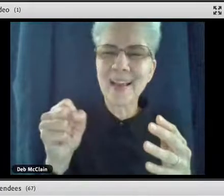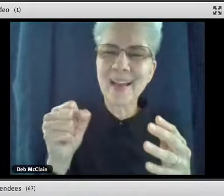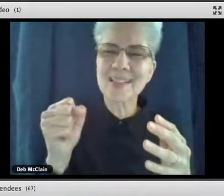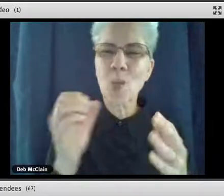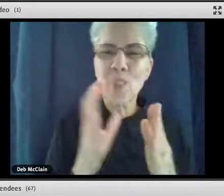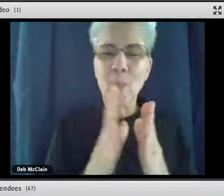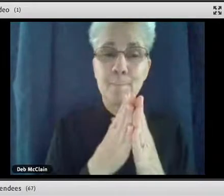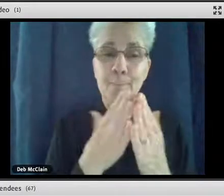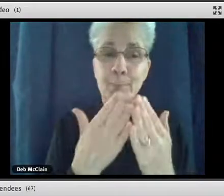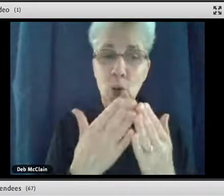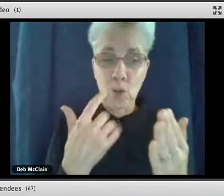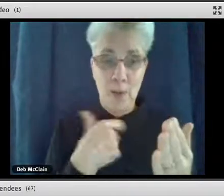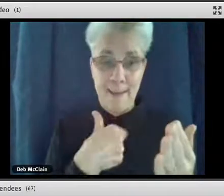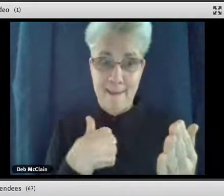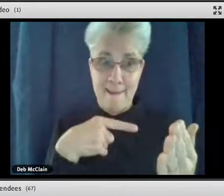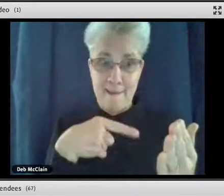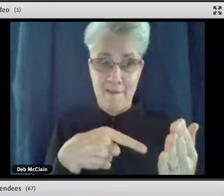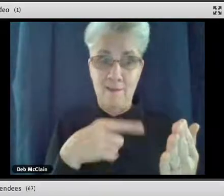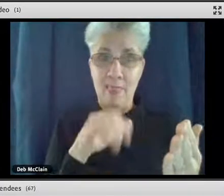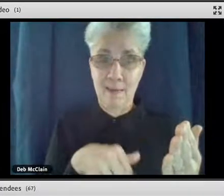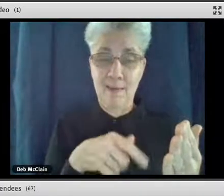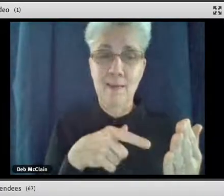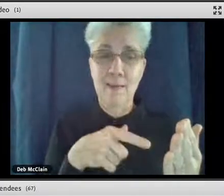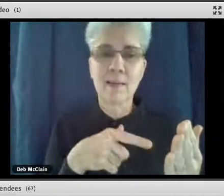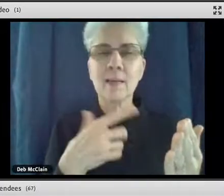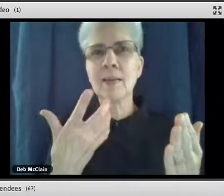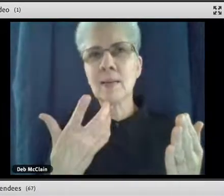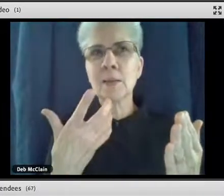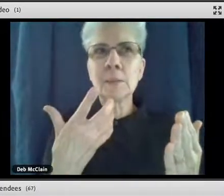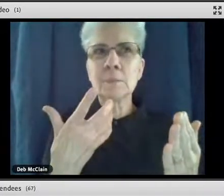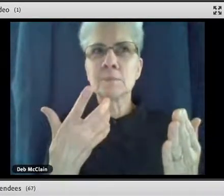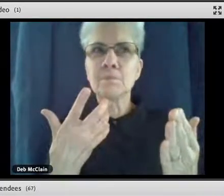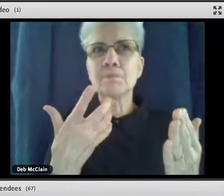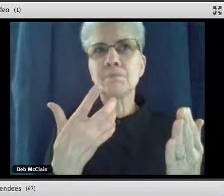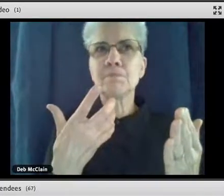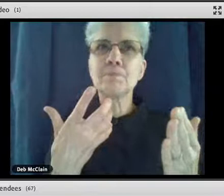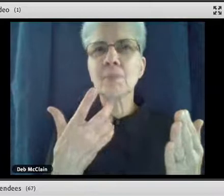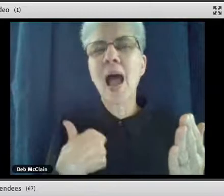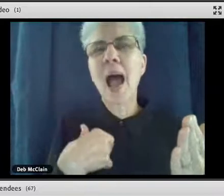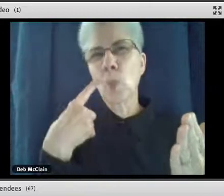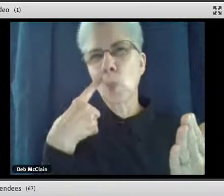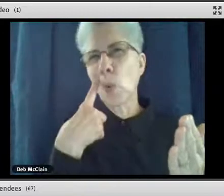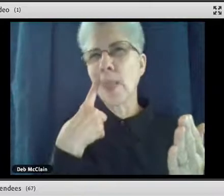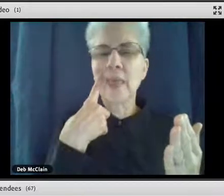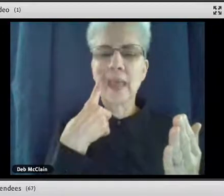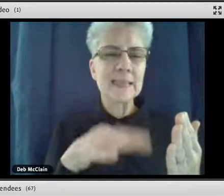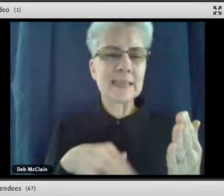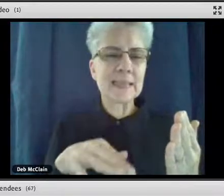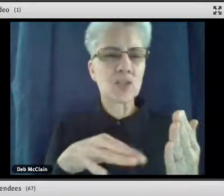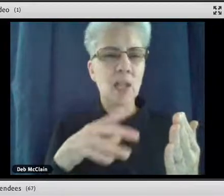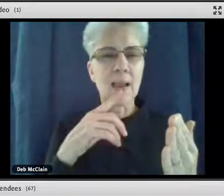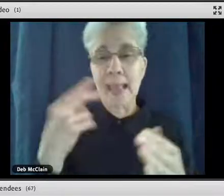And so, yeah, so the book in question is, you know,